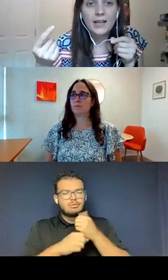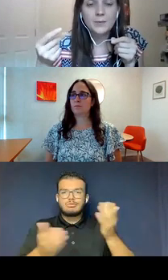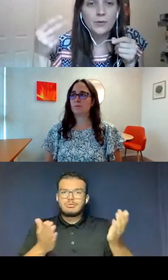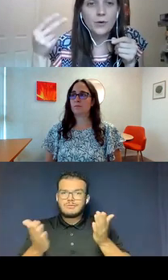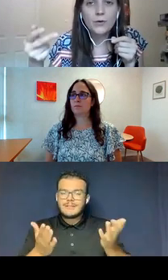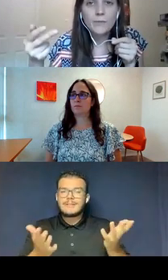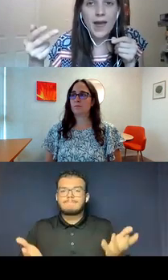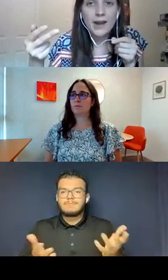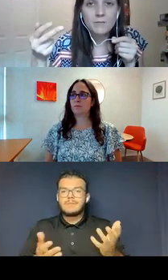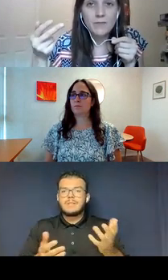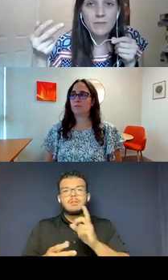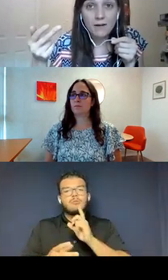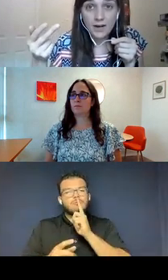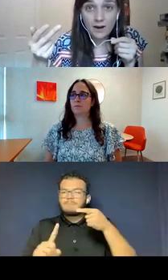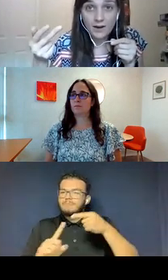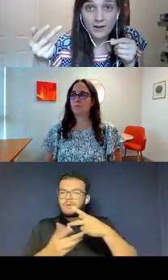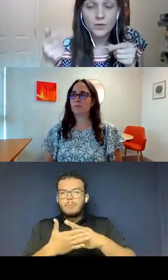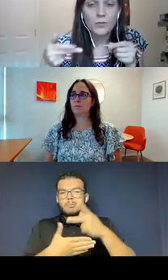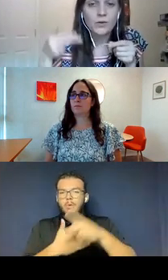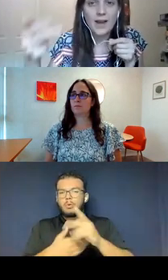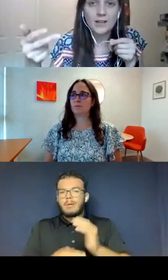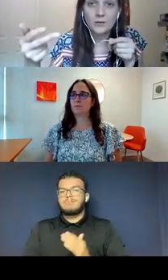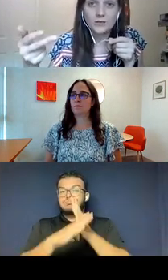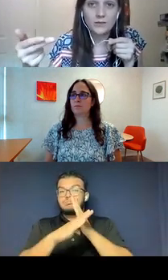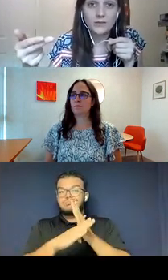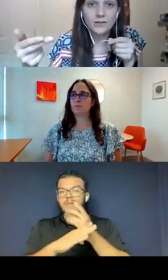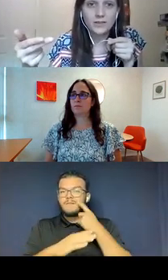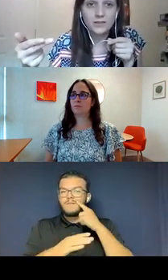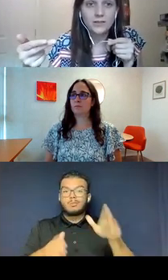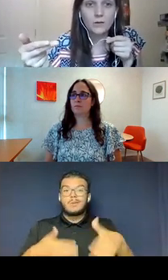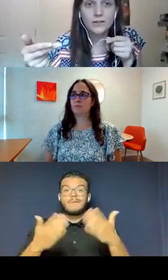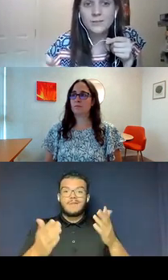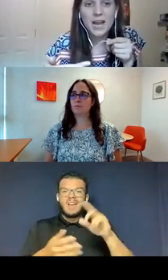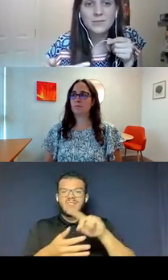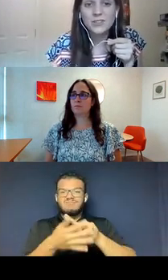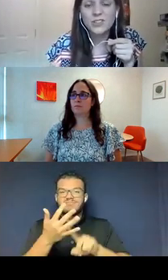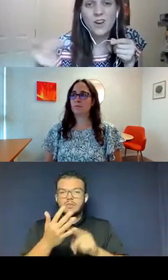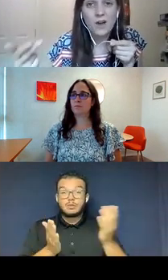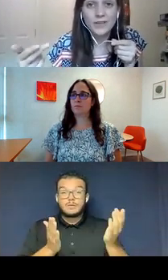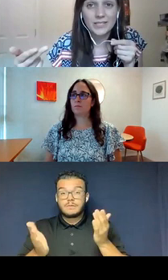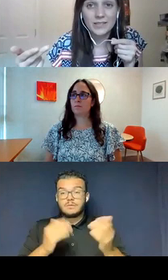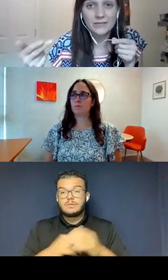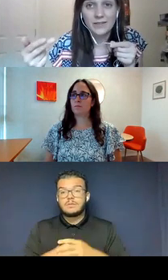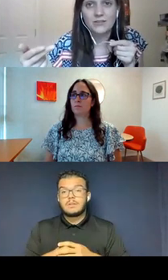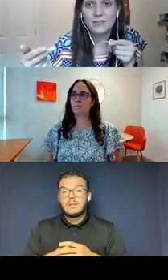it's a programmatic barrier to providing those services. So sometimes there's a conflict of interest